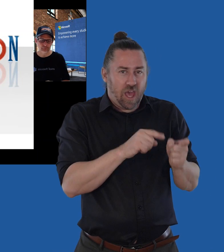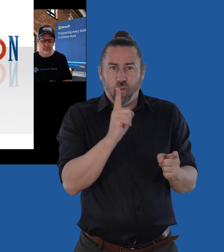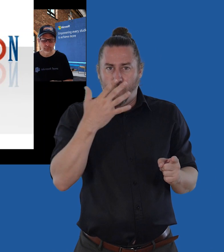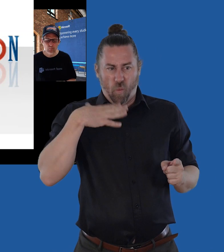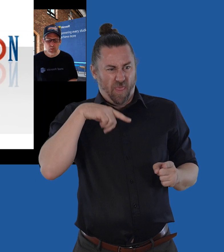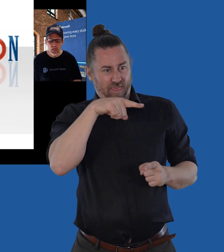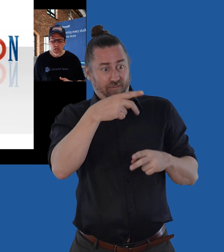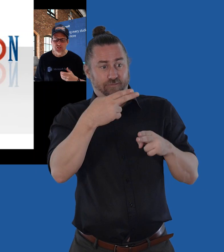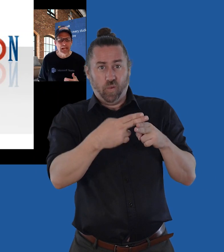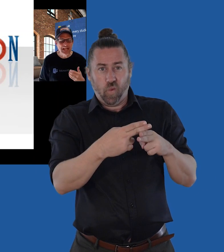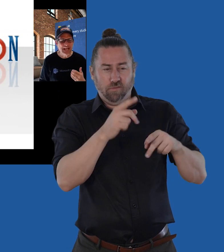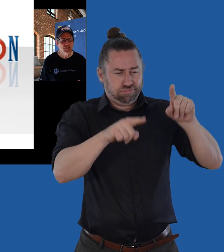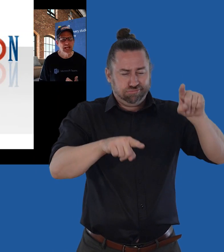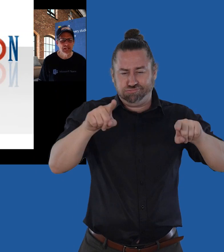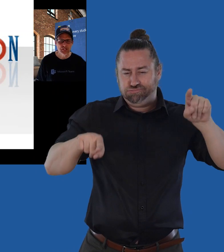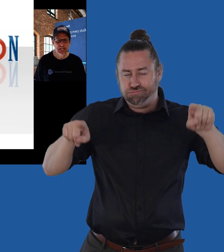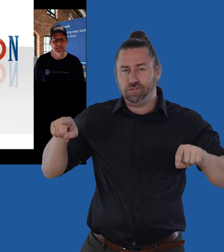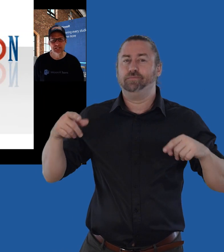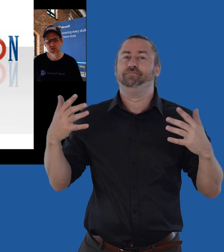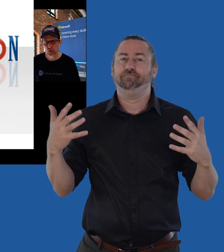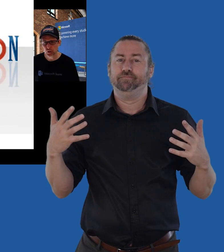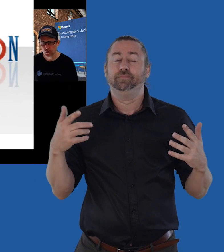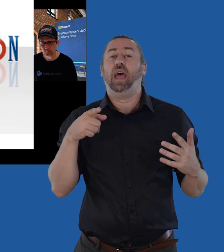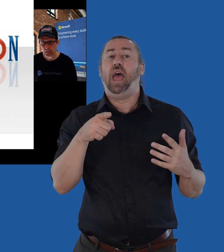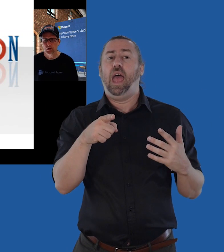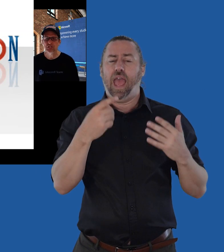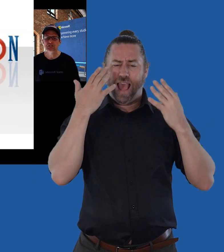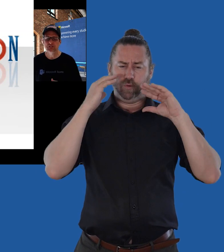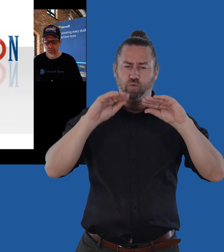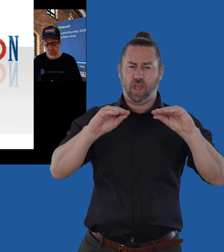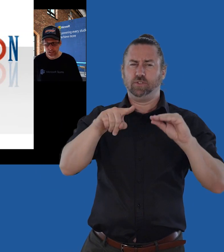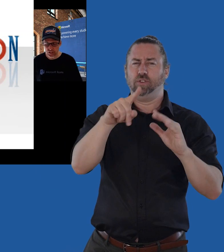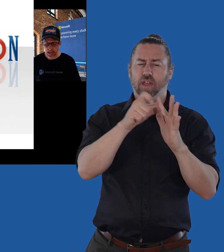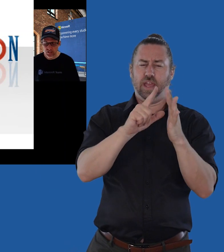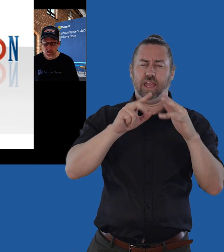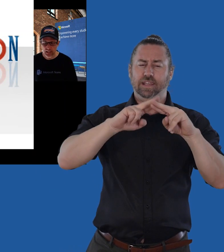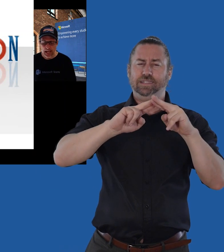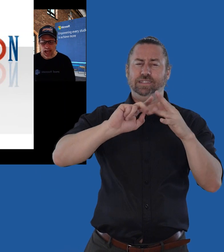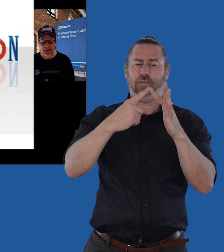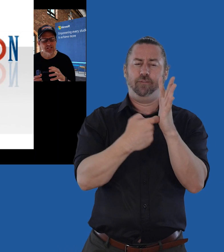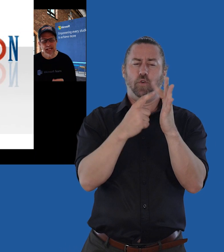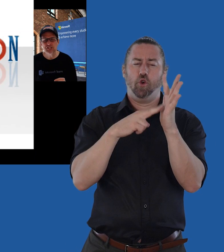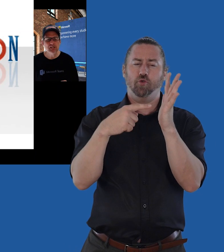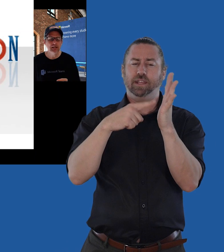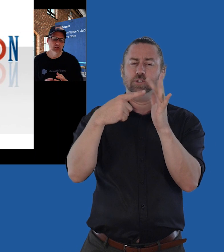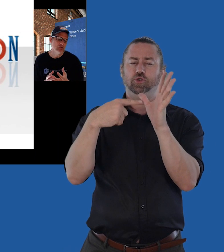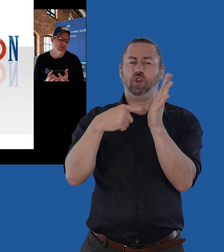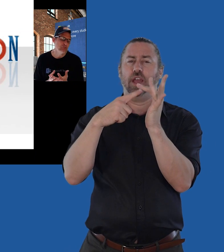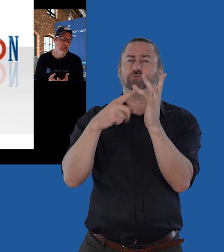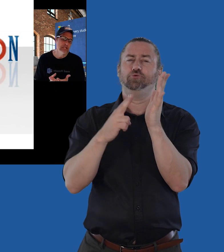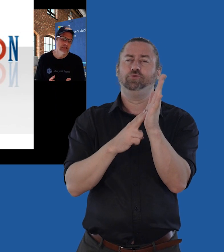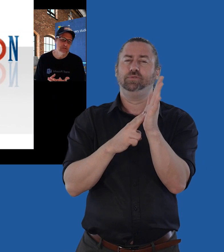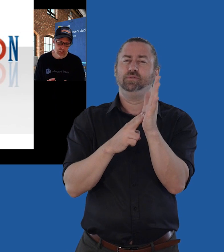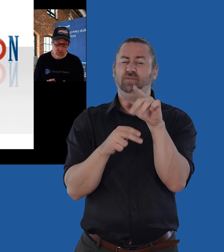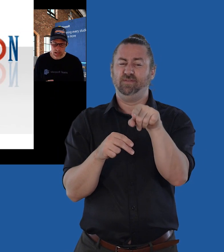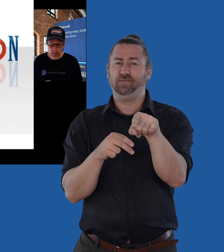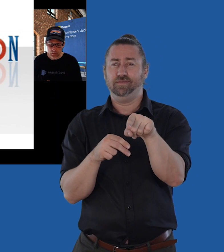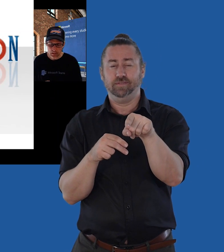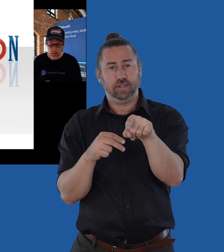So, in education, there's this term, which is differentiation. And as a teacher, it used to really frustrate me,